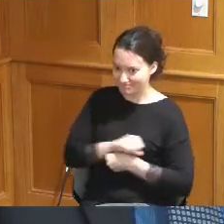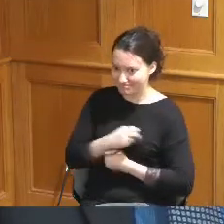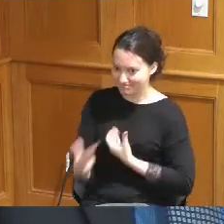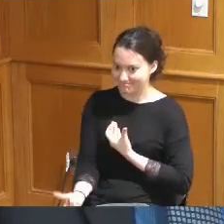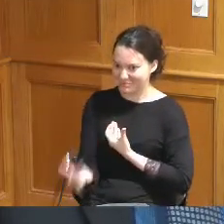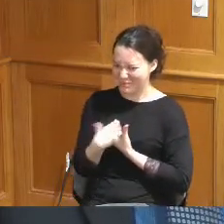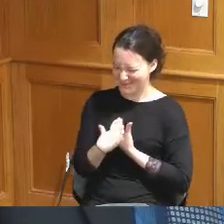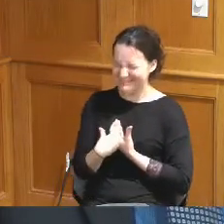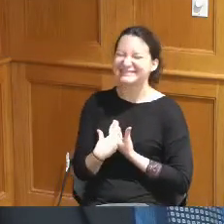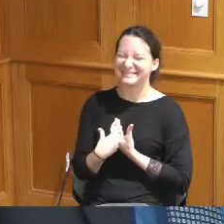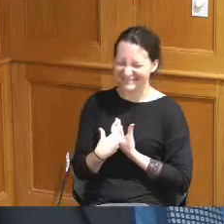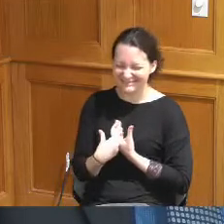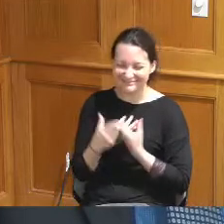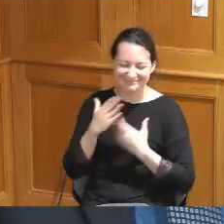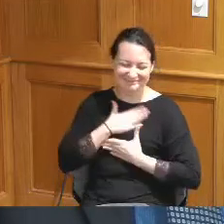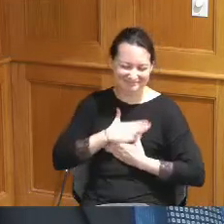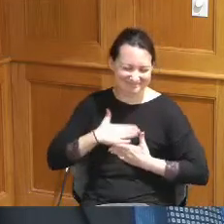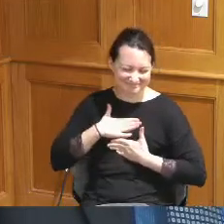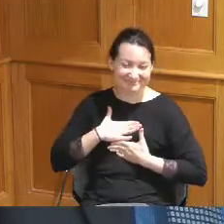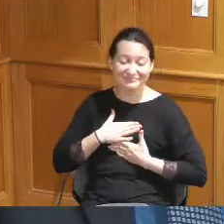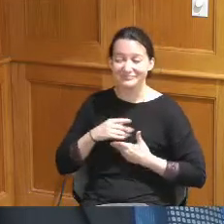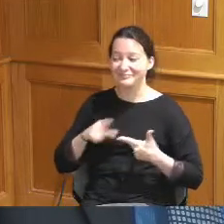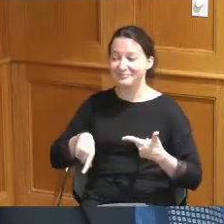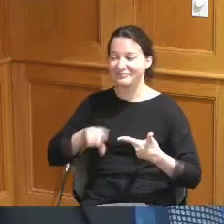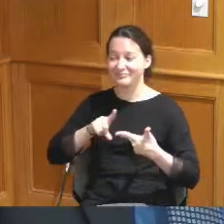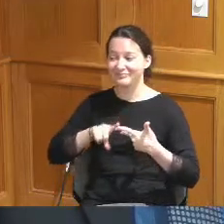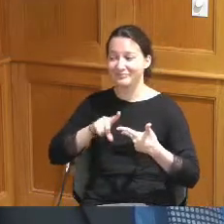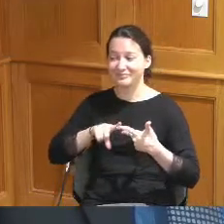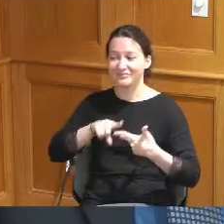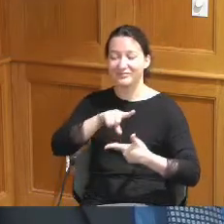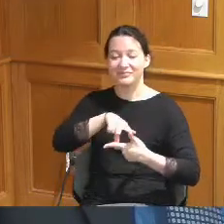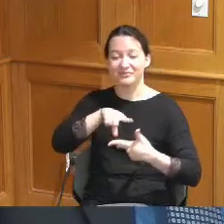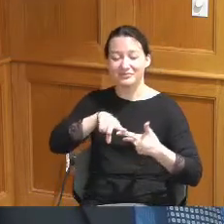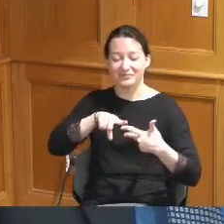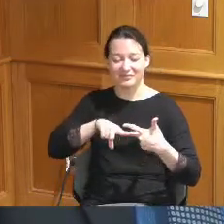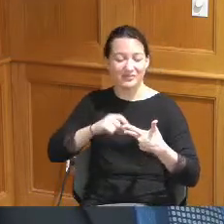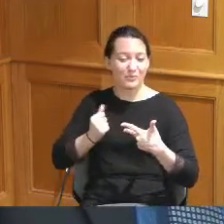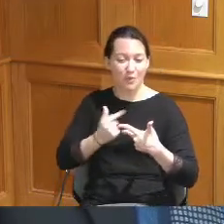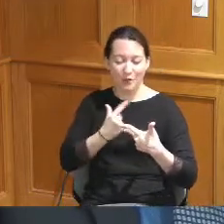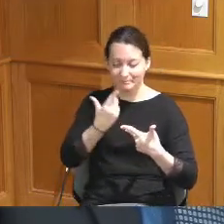you say and so I'm delighted to know that Elmwood Place Deer Park and St. Bernard are participating